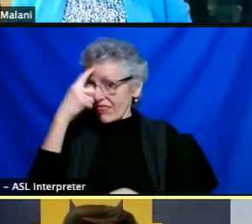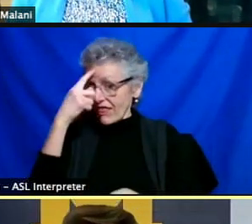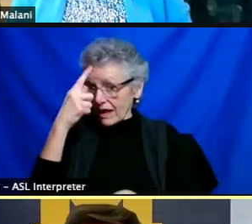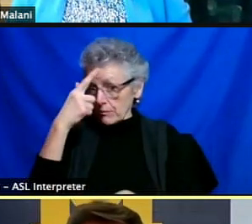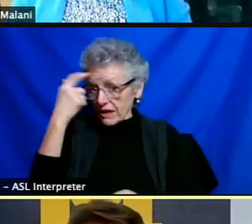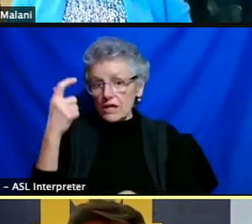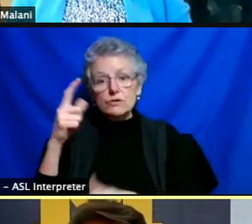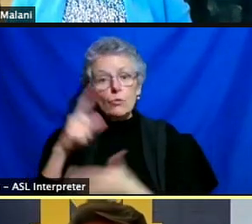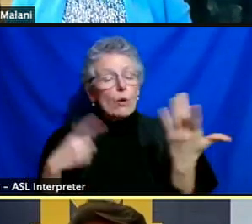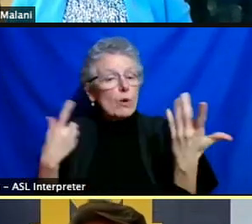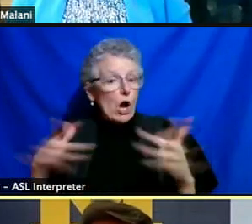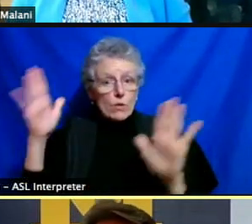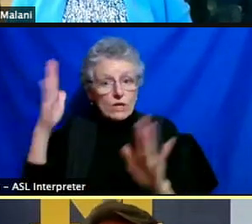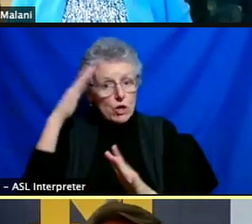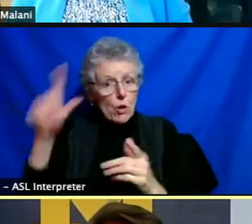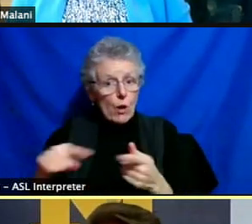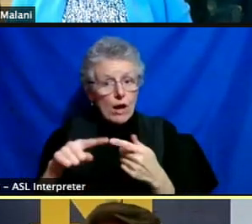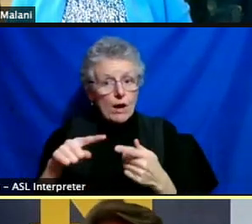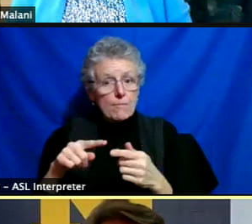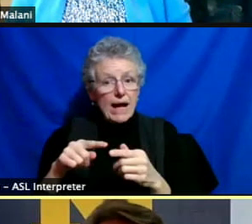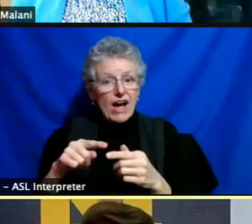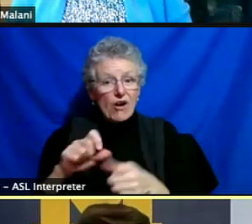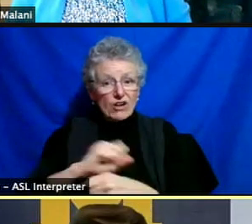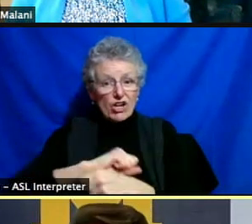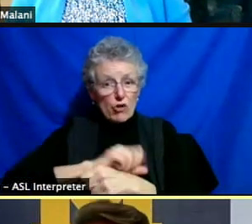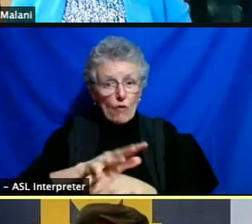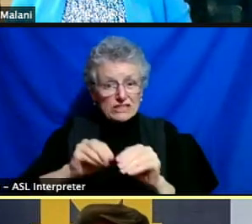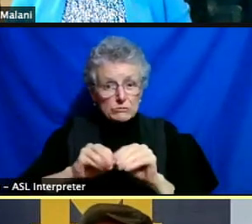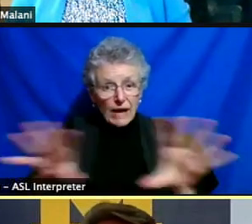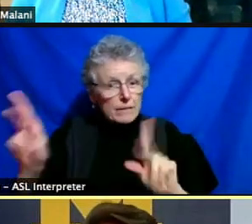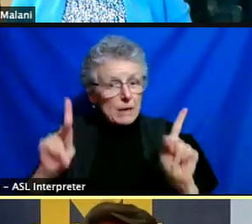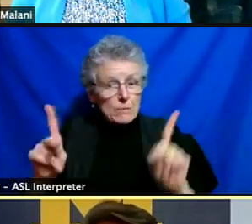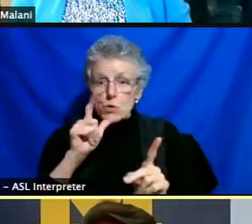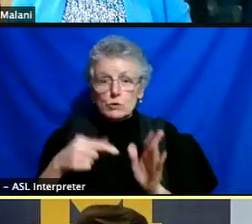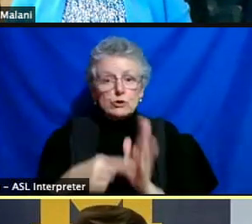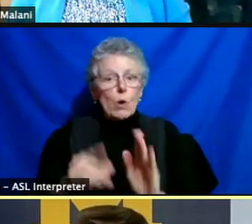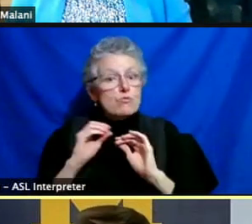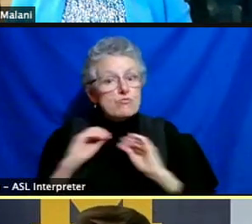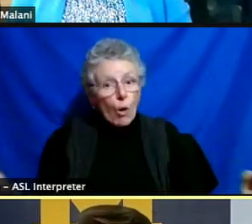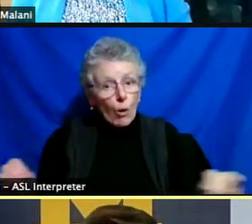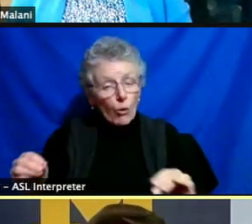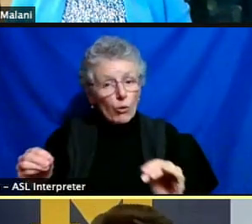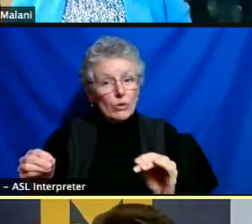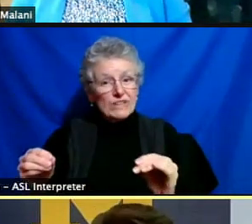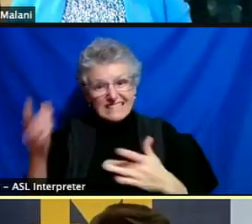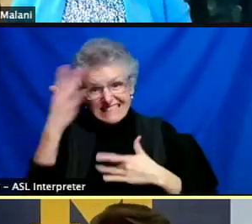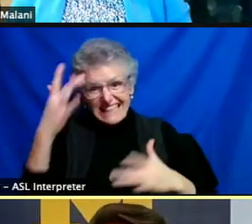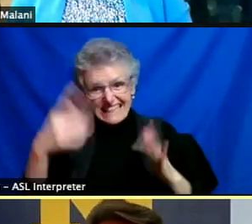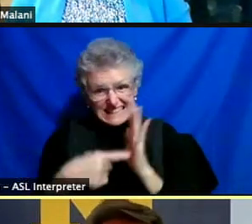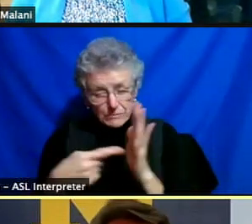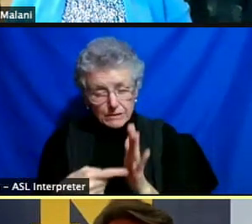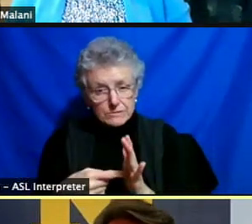about the spread of the virus in asymptomatic people, getting a sense of what's happening in the community,